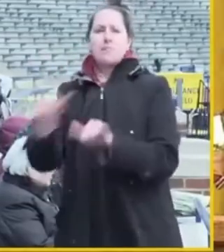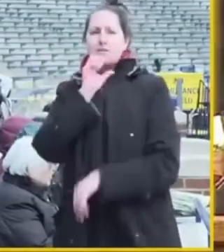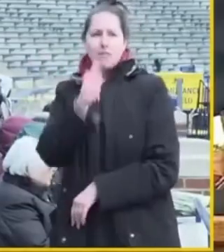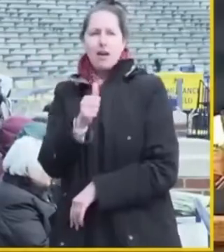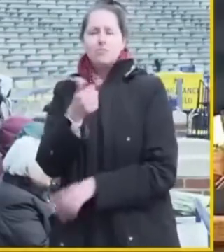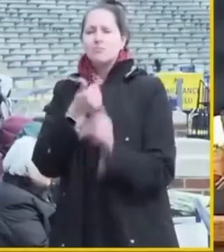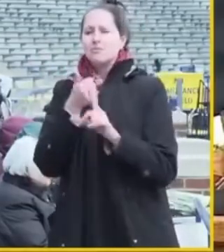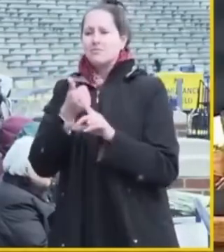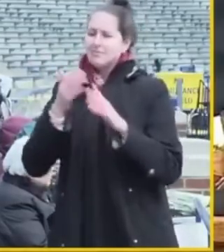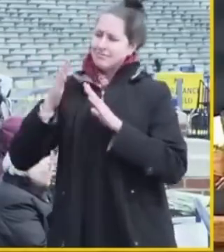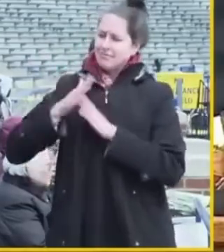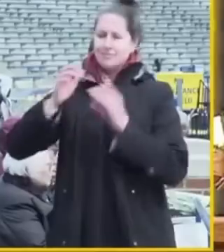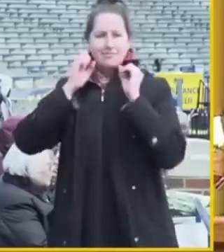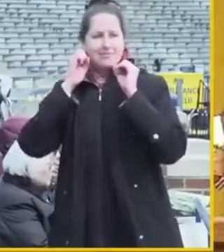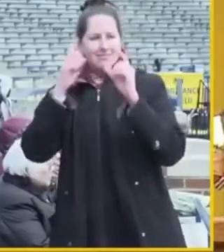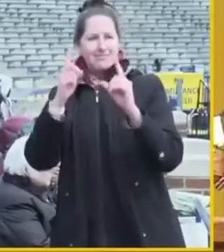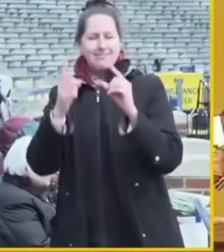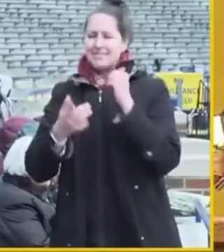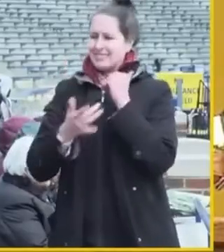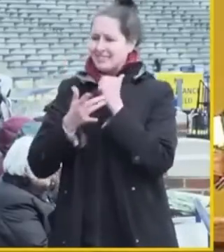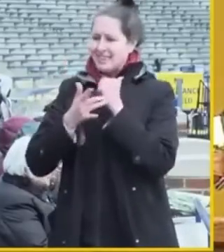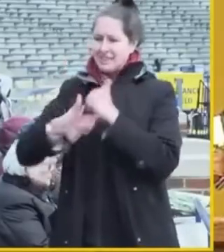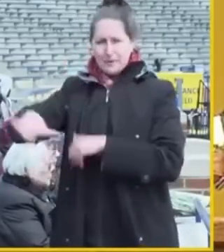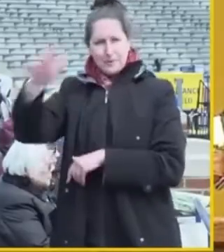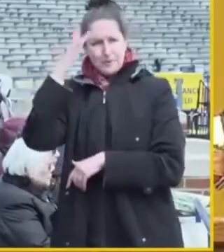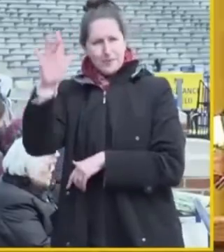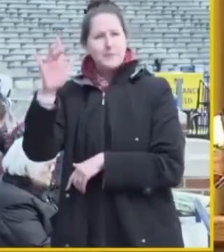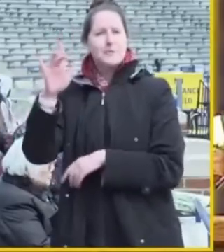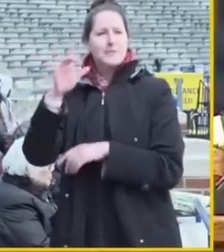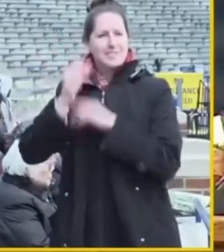technically savvy generation in this country's history.